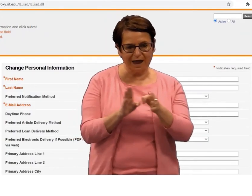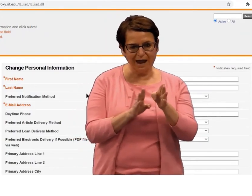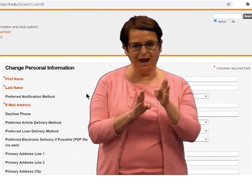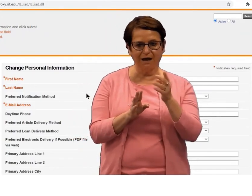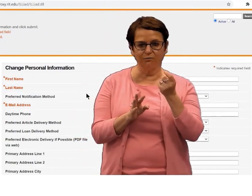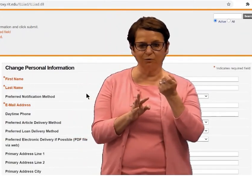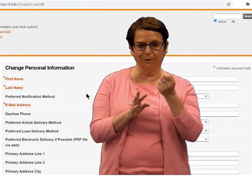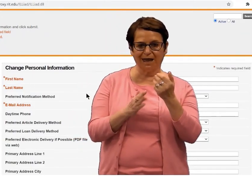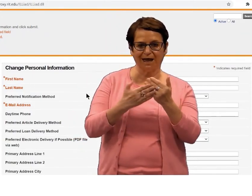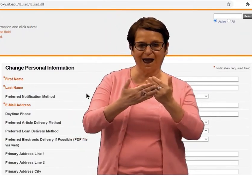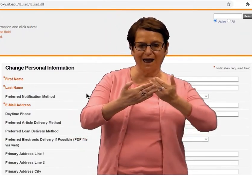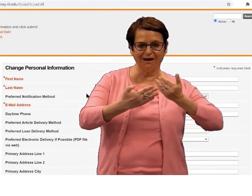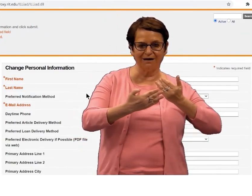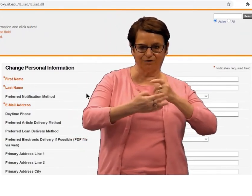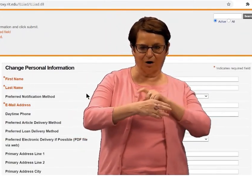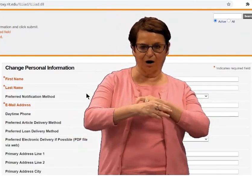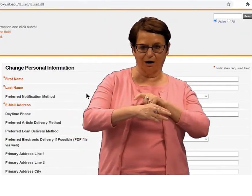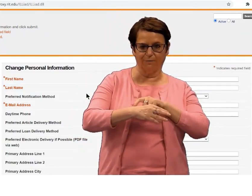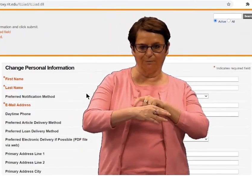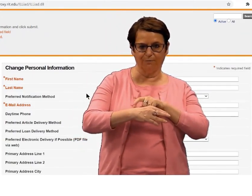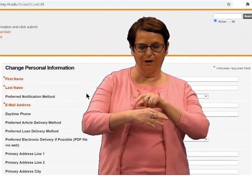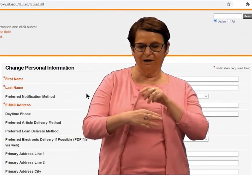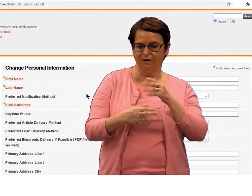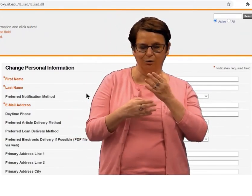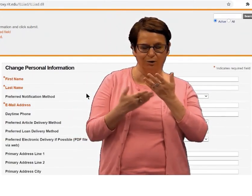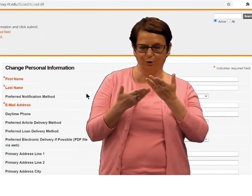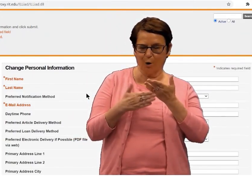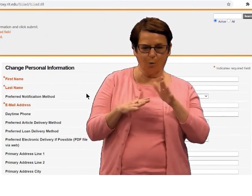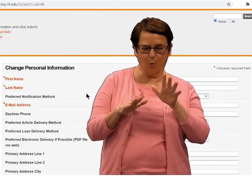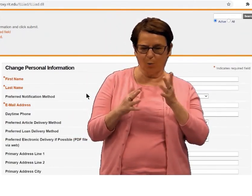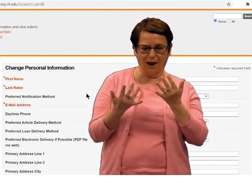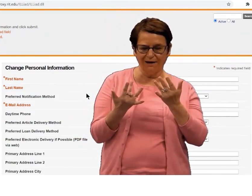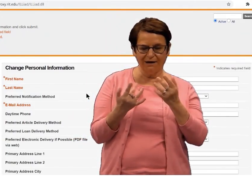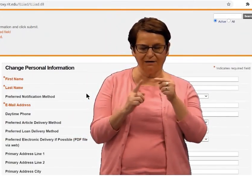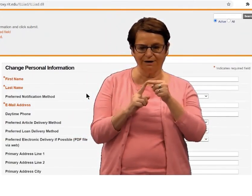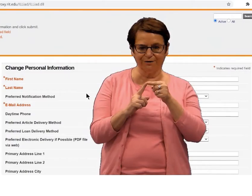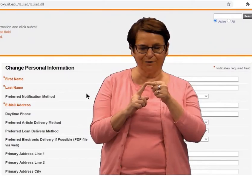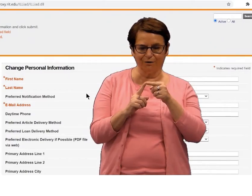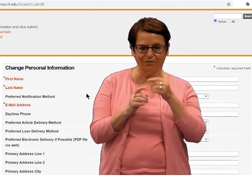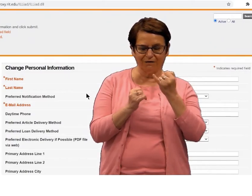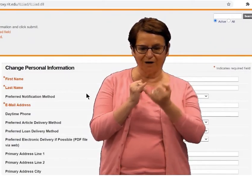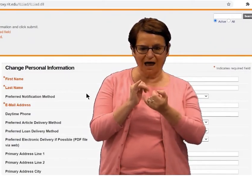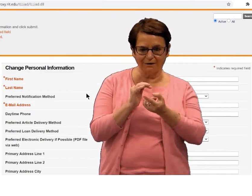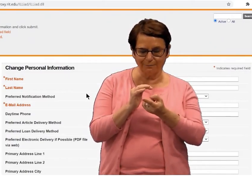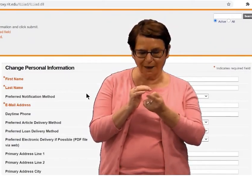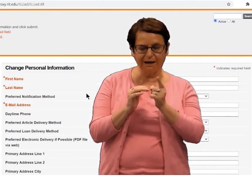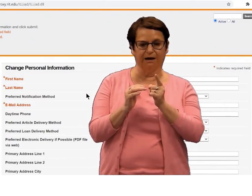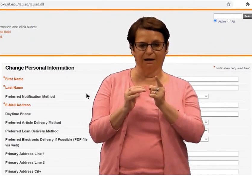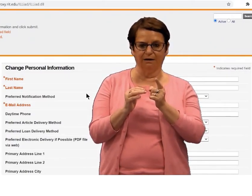But you will have to plan ahead of time. Do not wait until the last minute